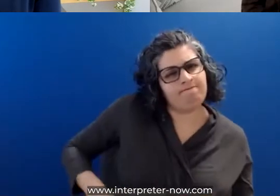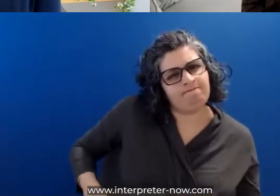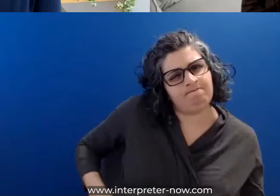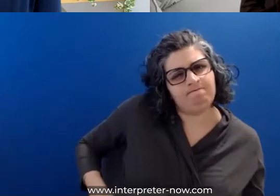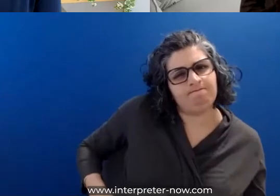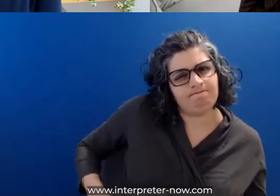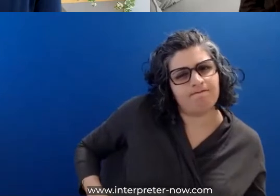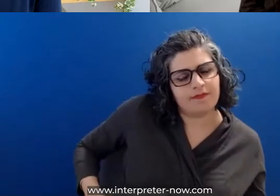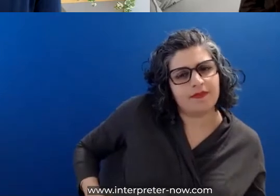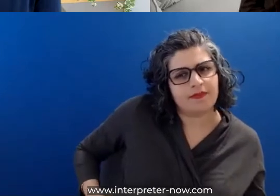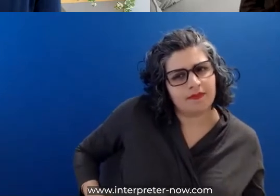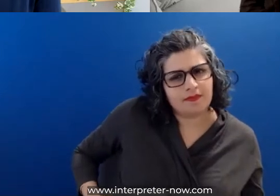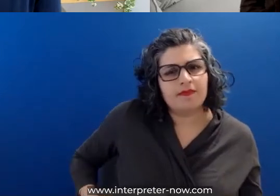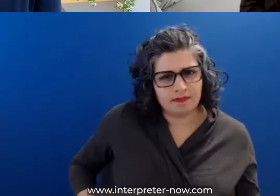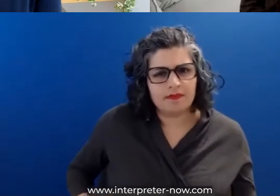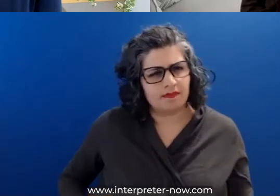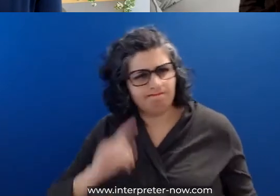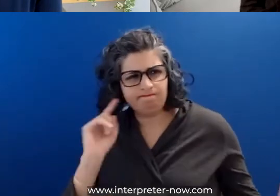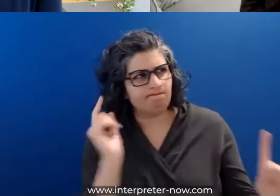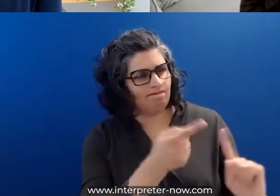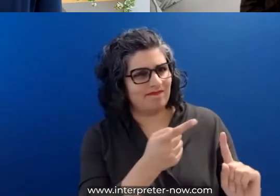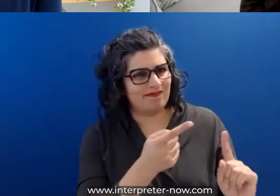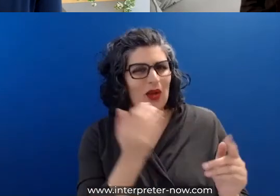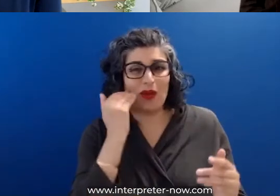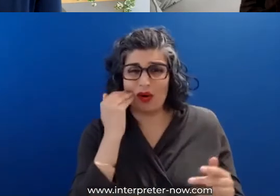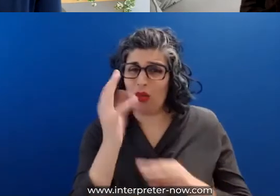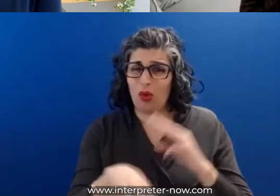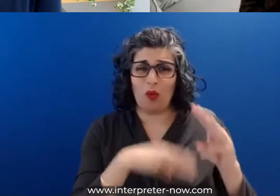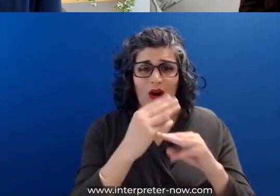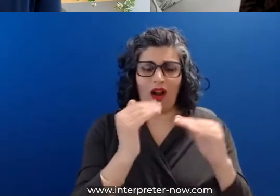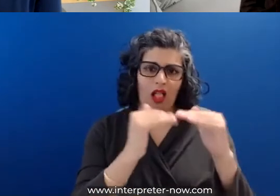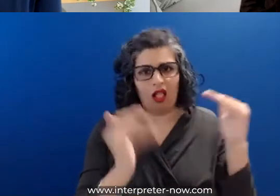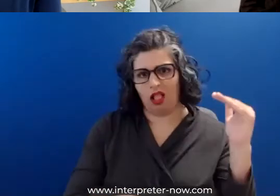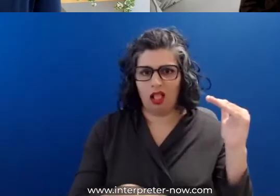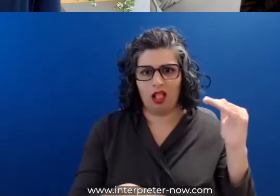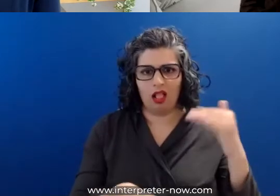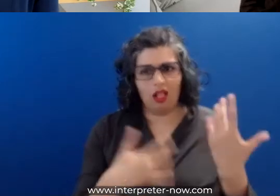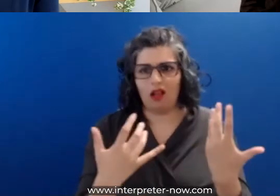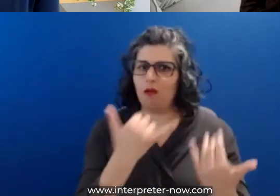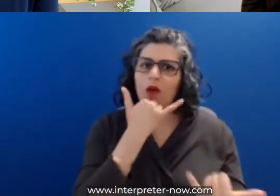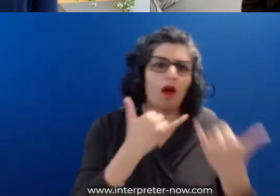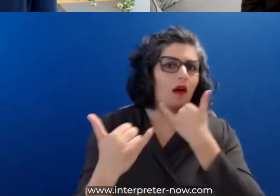or an innate conviction that things in the world we live in are often wrong. That things